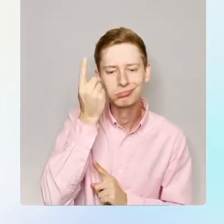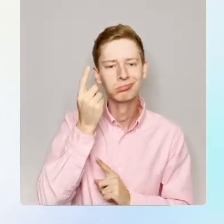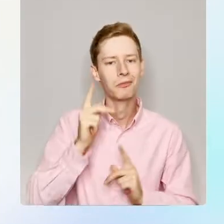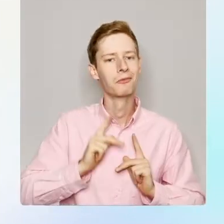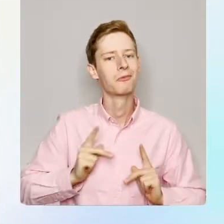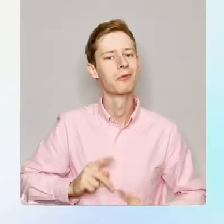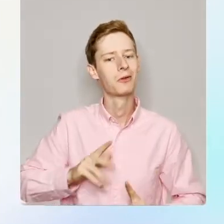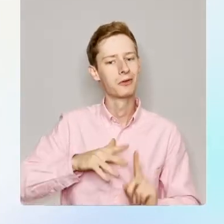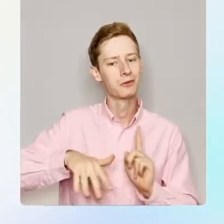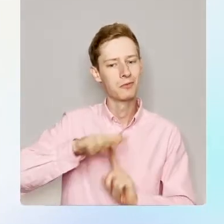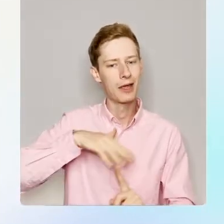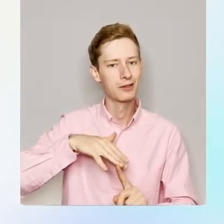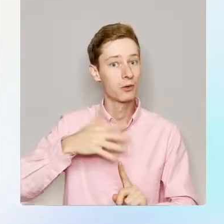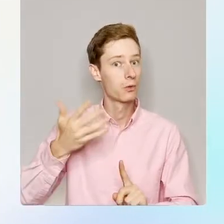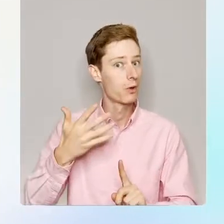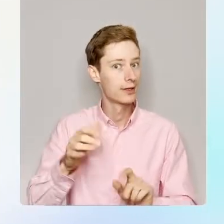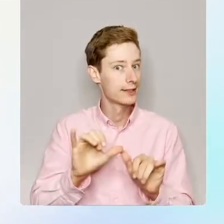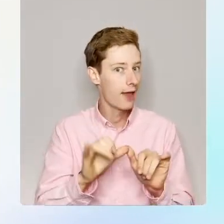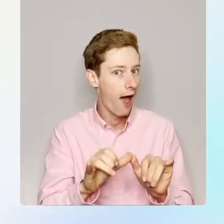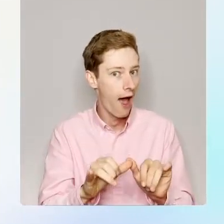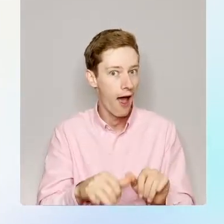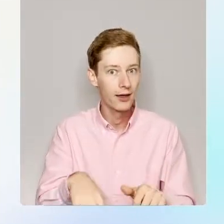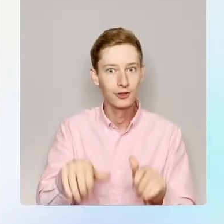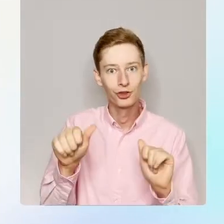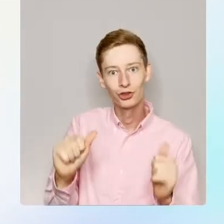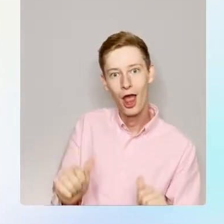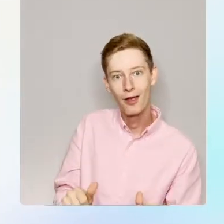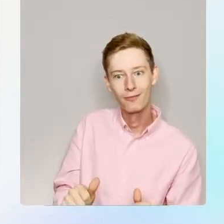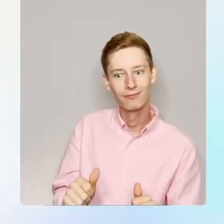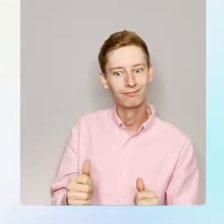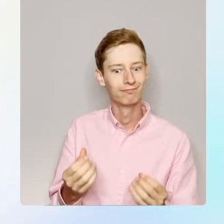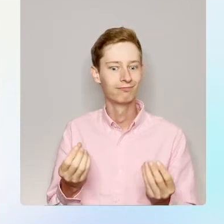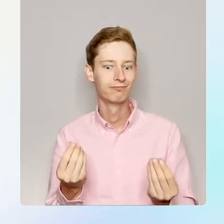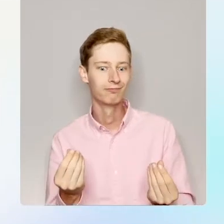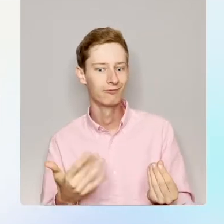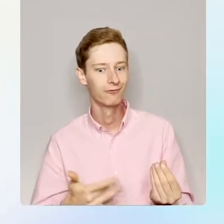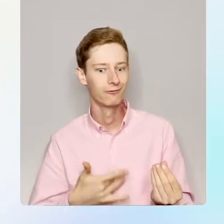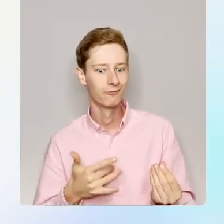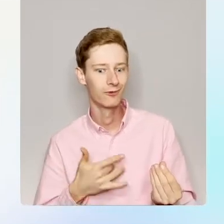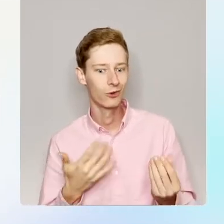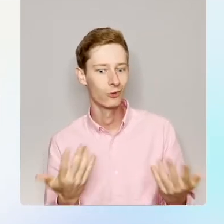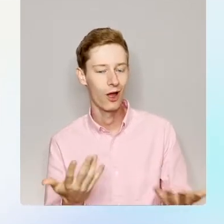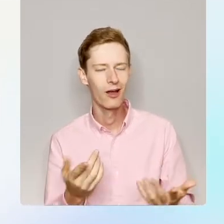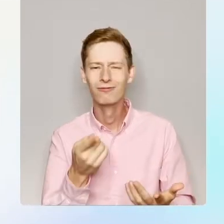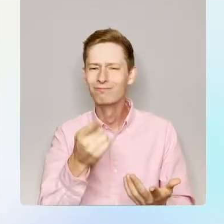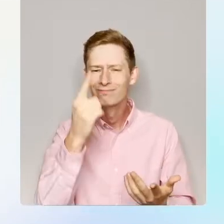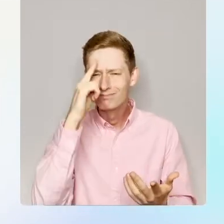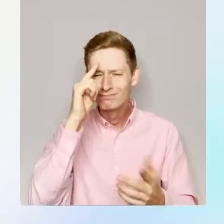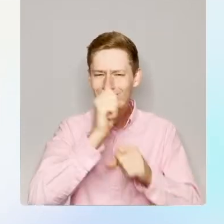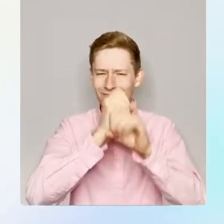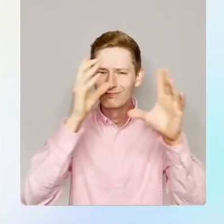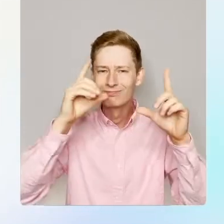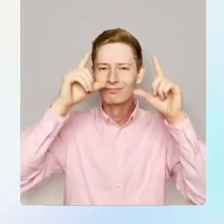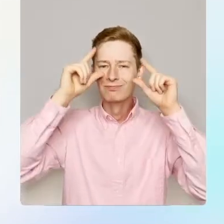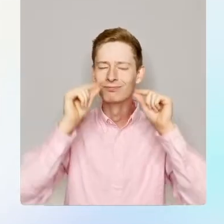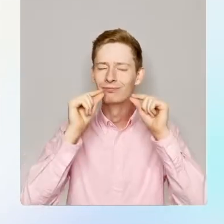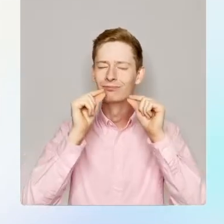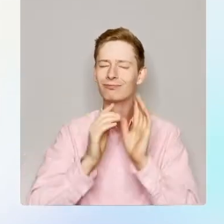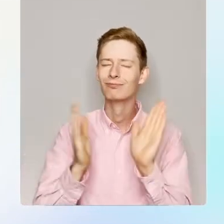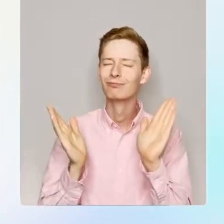including the size, shape, and material properties of it. Think about it. If you close your eyes and clap your hands,